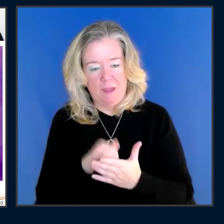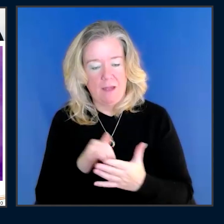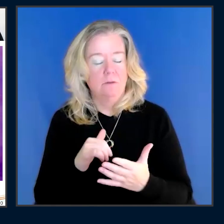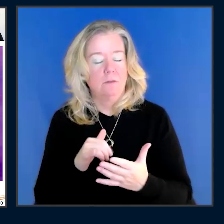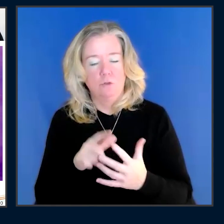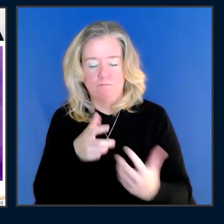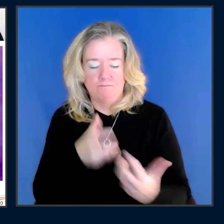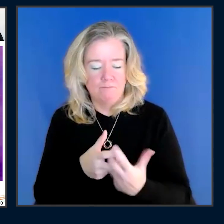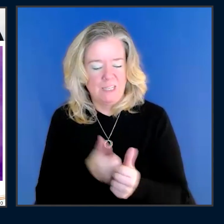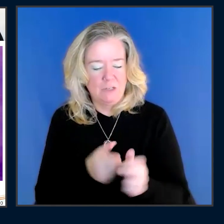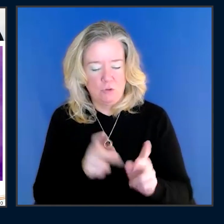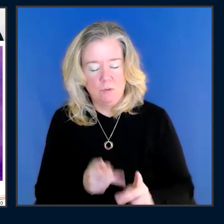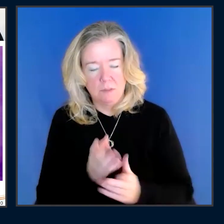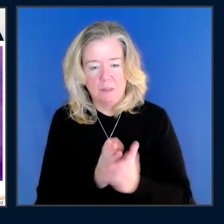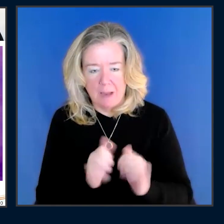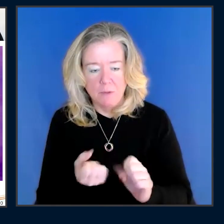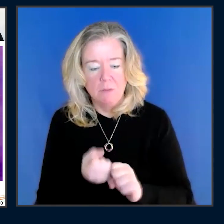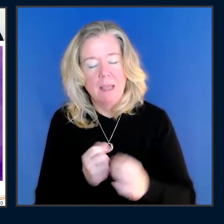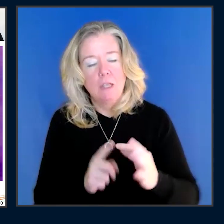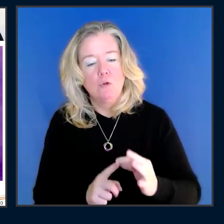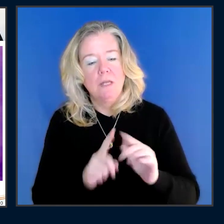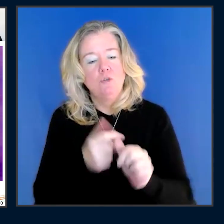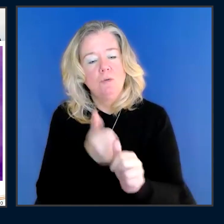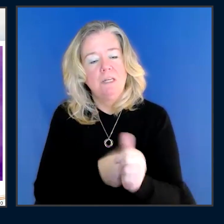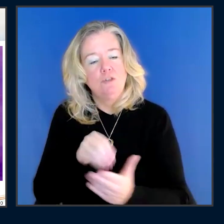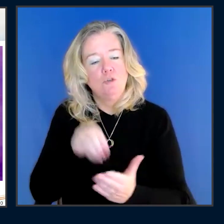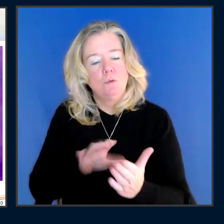to do that and in some way make that unique